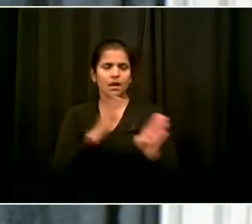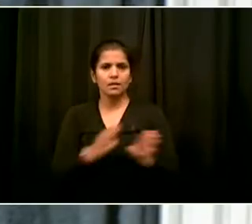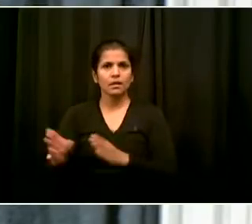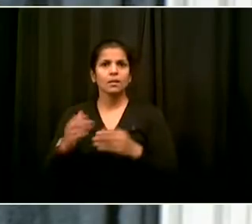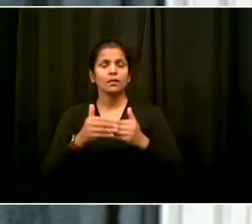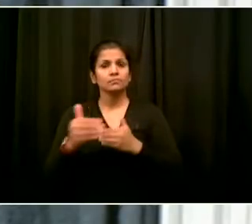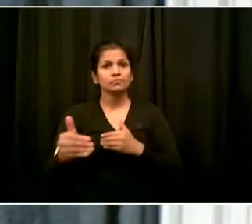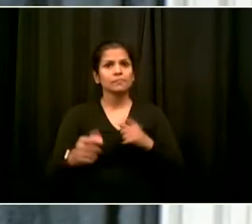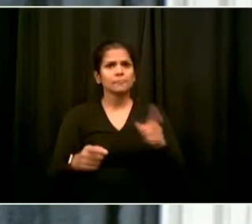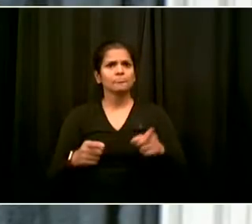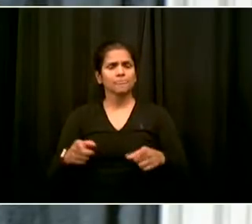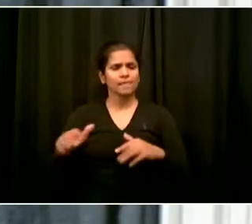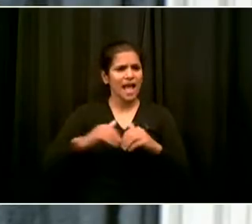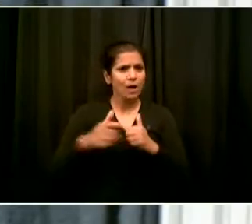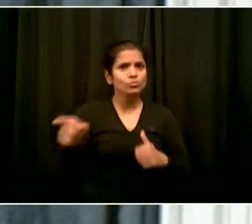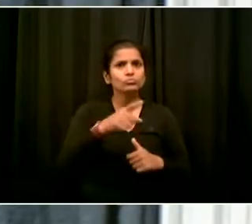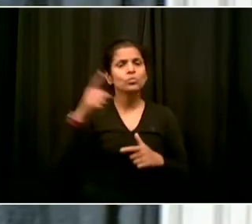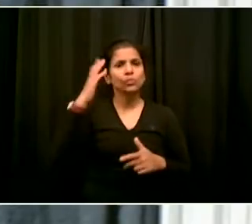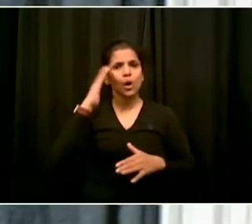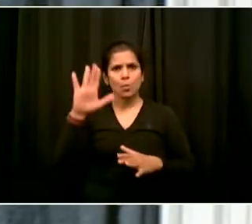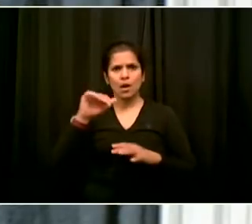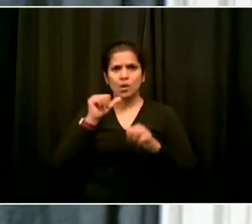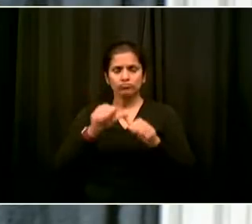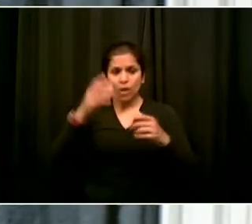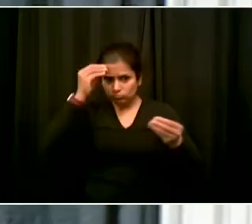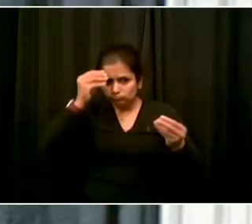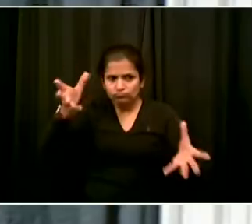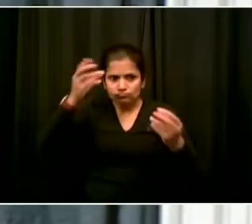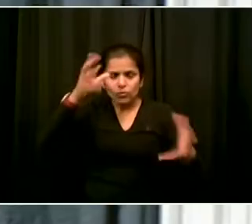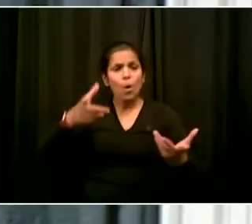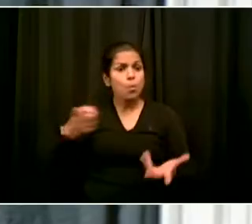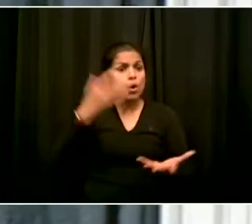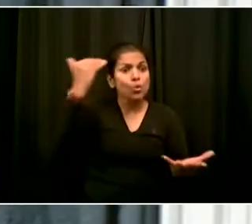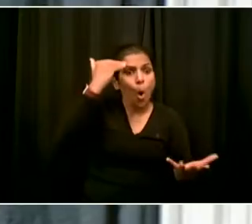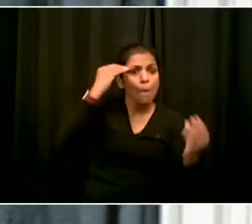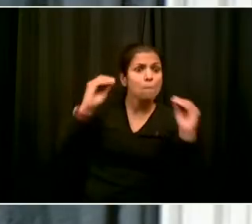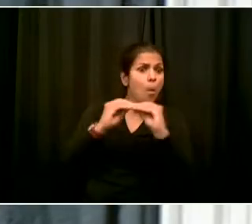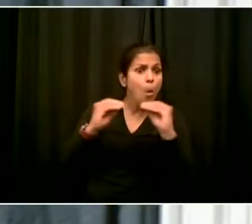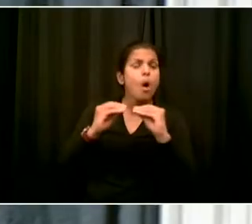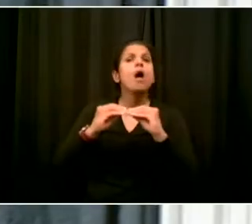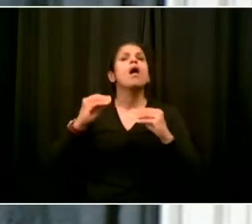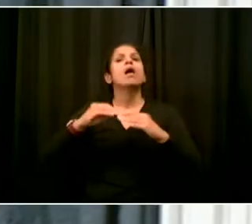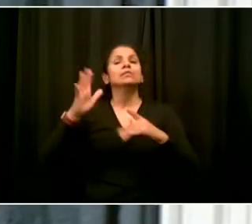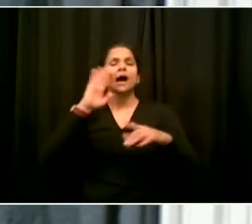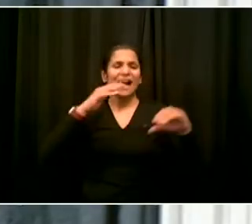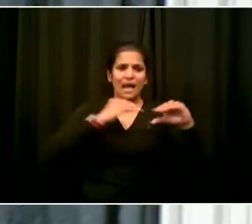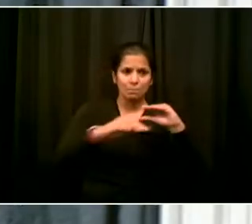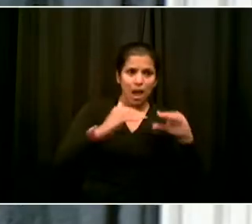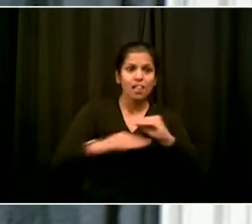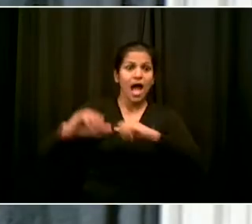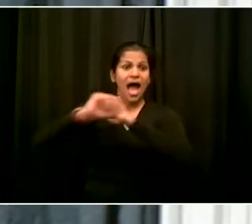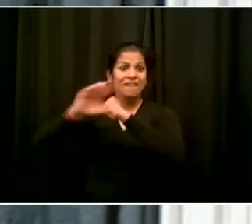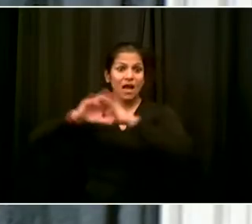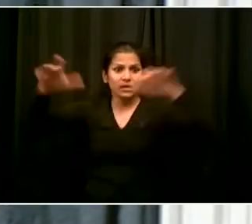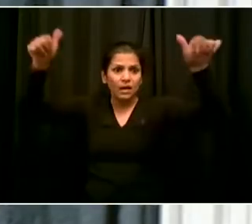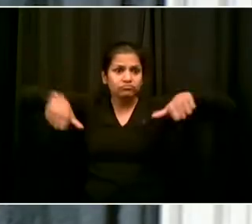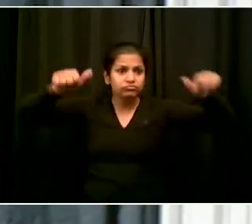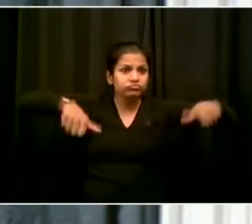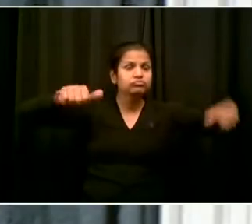BE SHARING INFORMATION WIDELY WITH COMMUNITY PARTNERS AND THE GENERAL PUBLIC,C, THROUGH PUBLIC